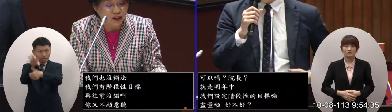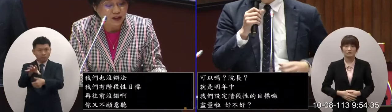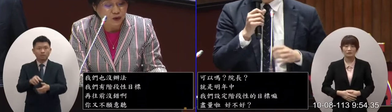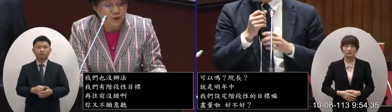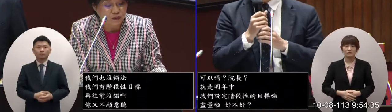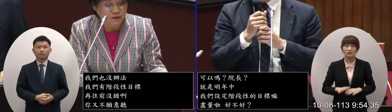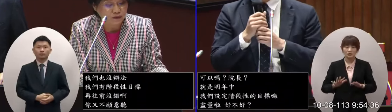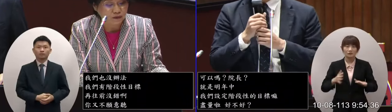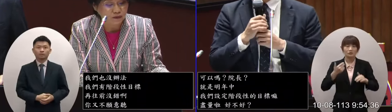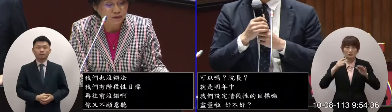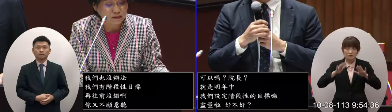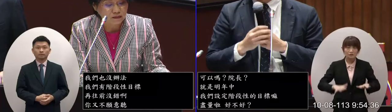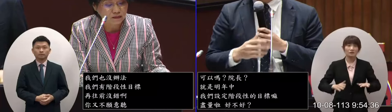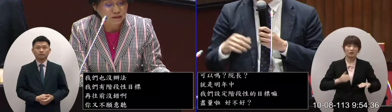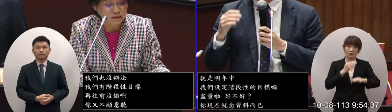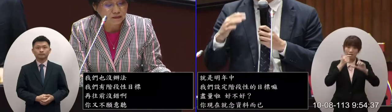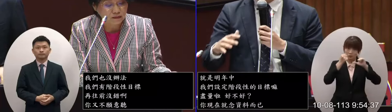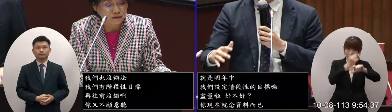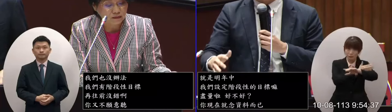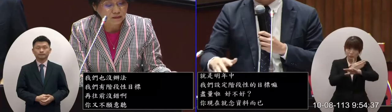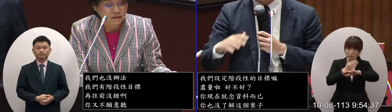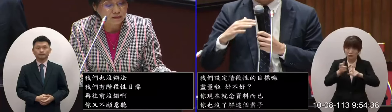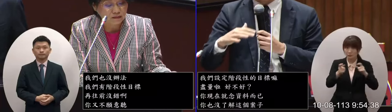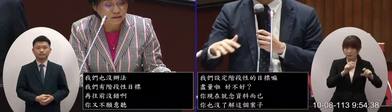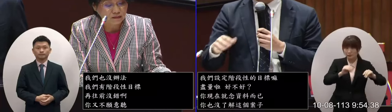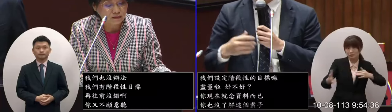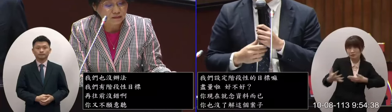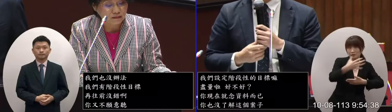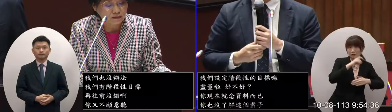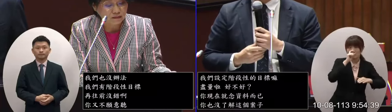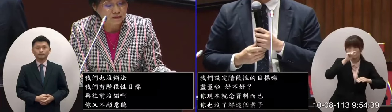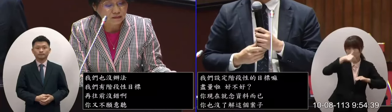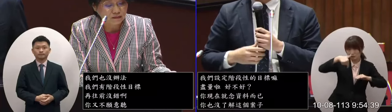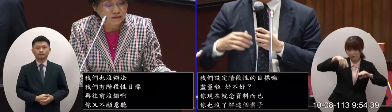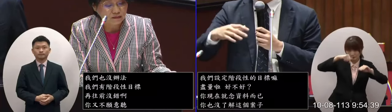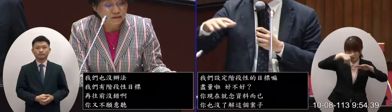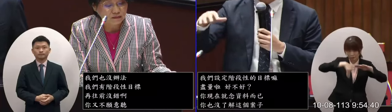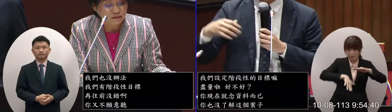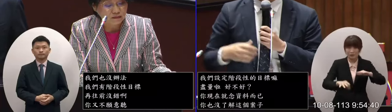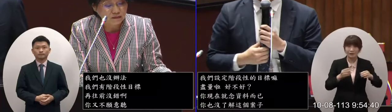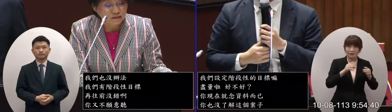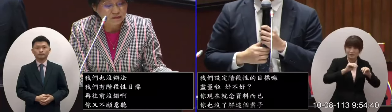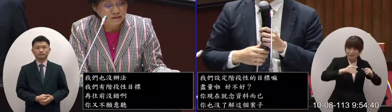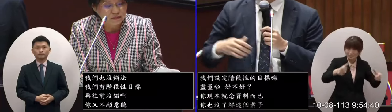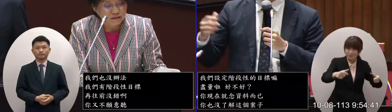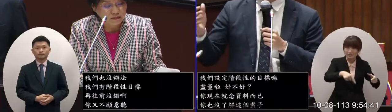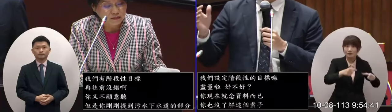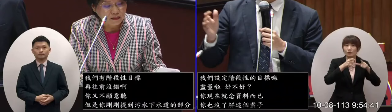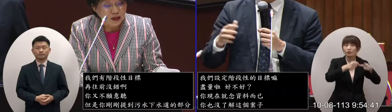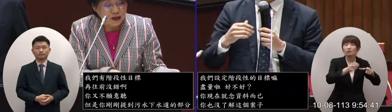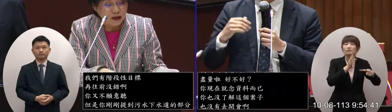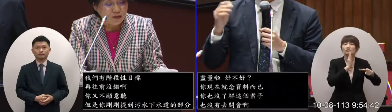is collected through the section because the sewage sewer has to pass through some public land and is stuck there . After the section is expropriated and